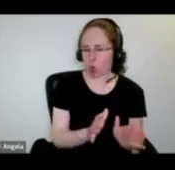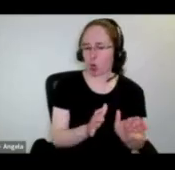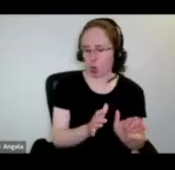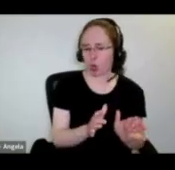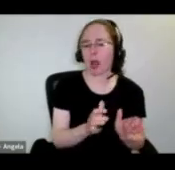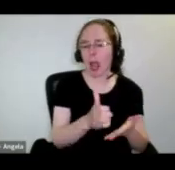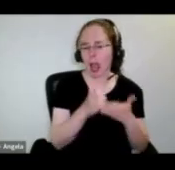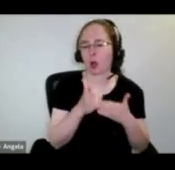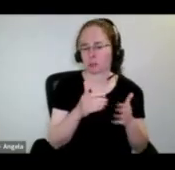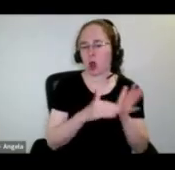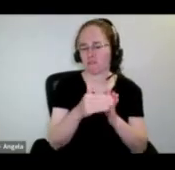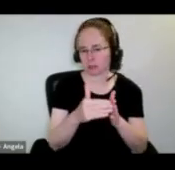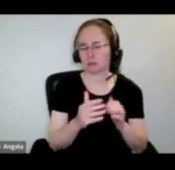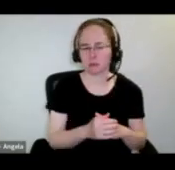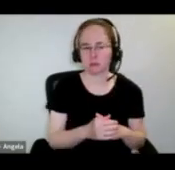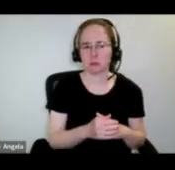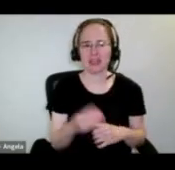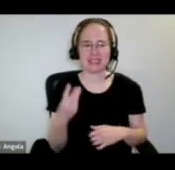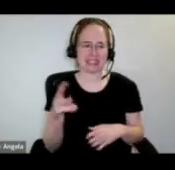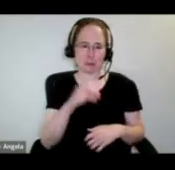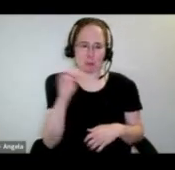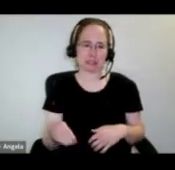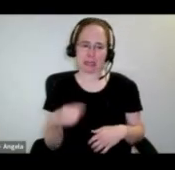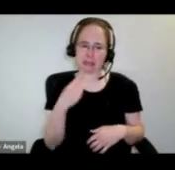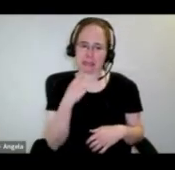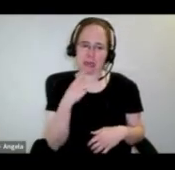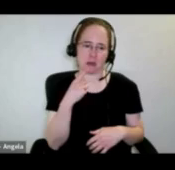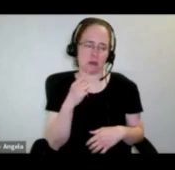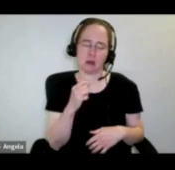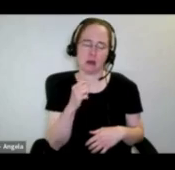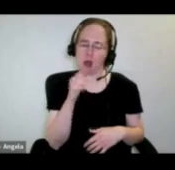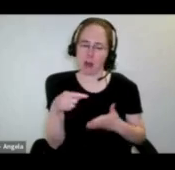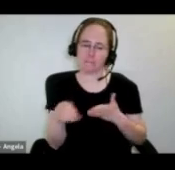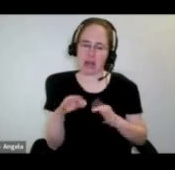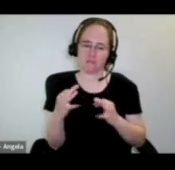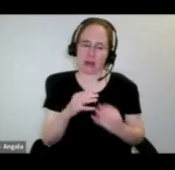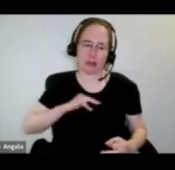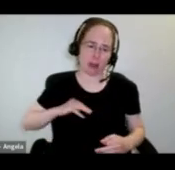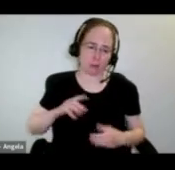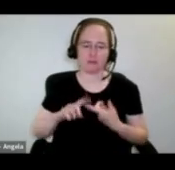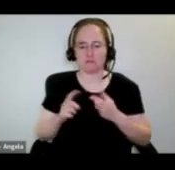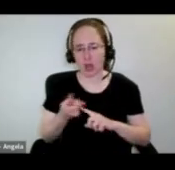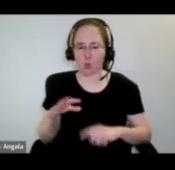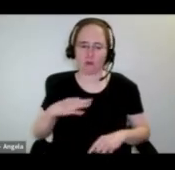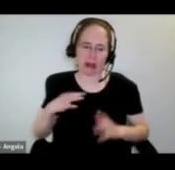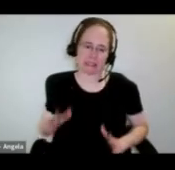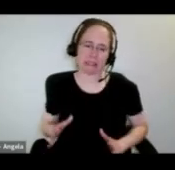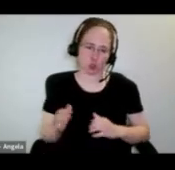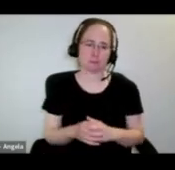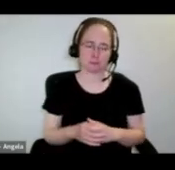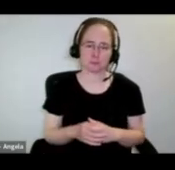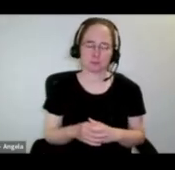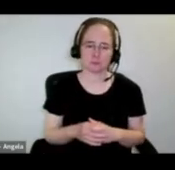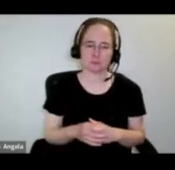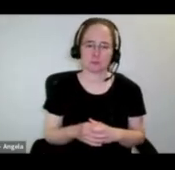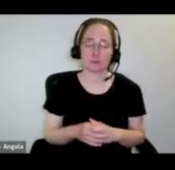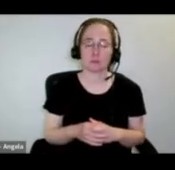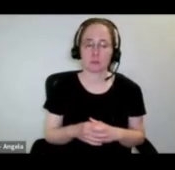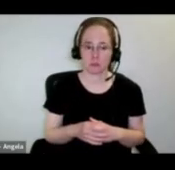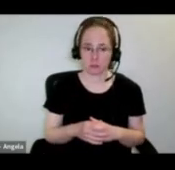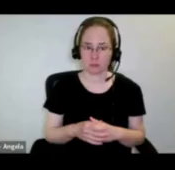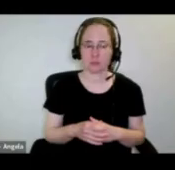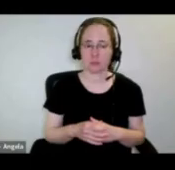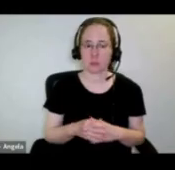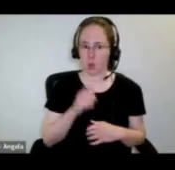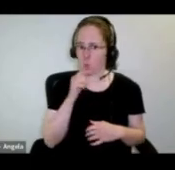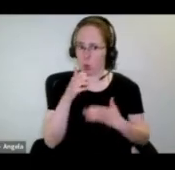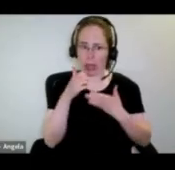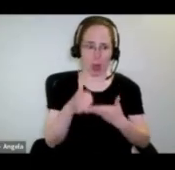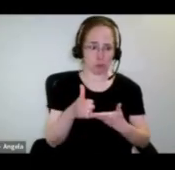Lindsay: Another 44% tell us a paid support worker is the person who helps the most often, and just 16% tell us that it's unpaid family, friend, or a volunteer.